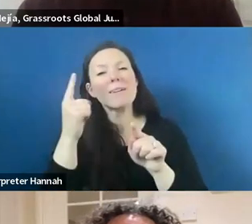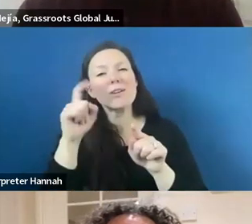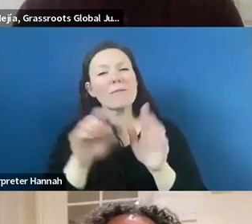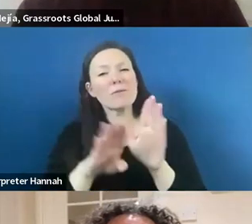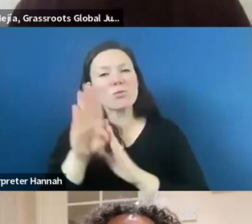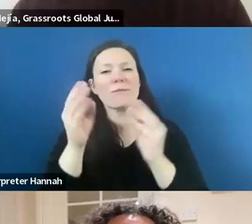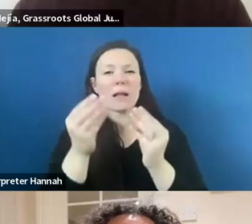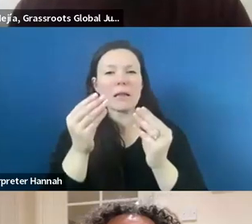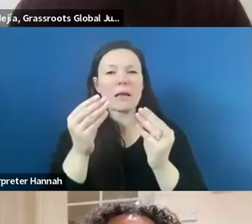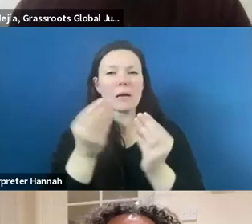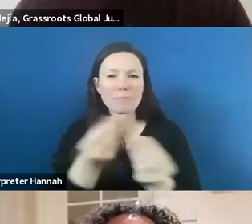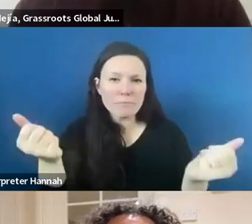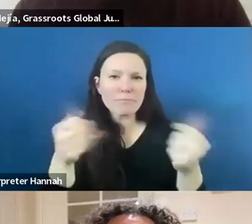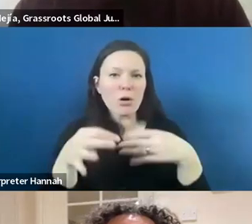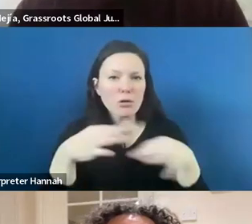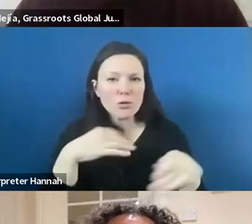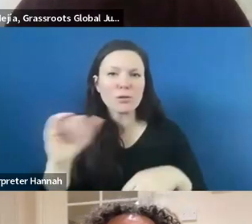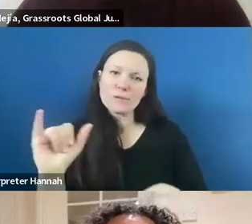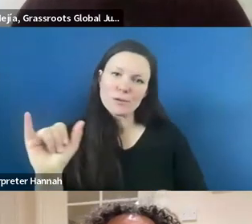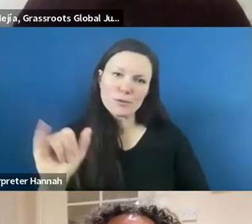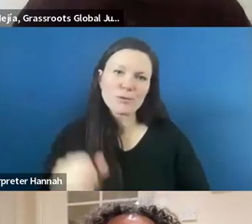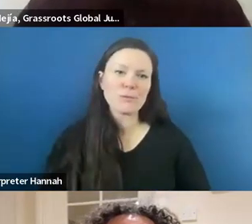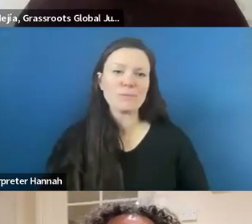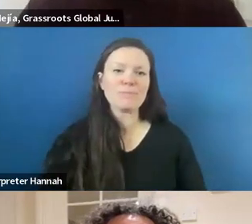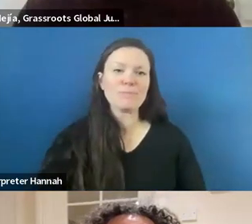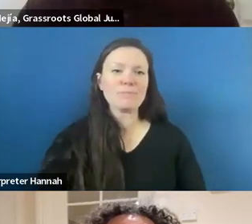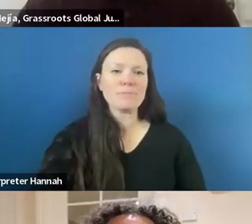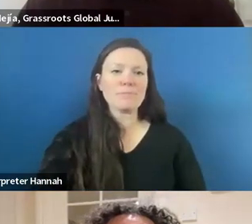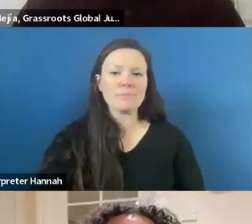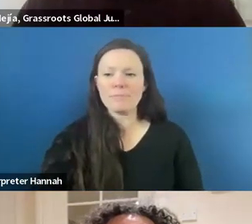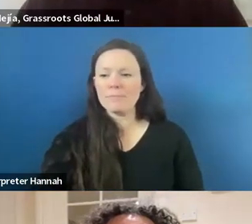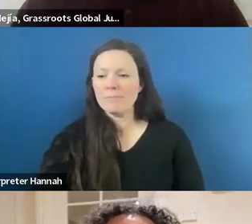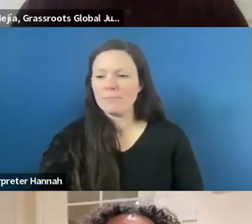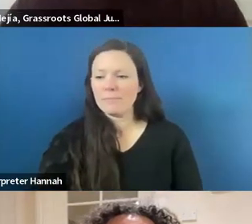conferences because they're not going be the solution for our people. Thank you so much.